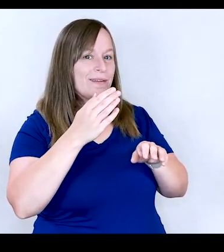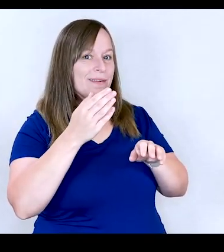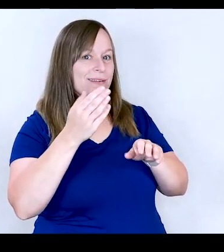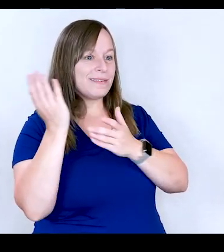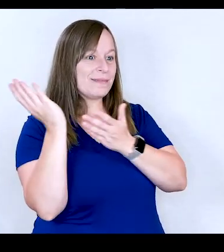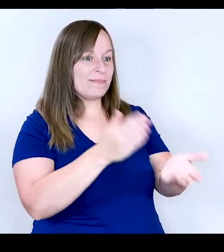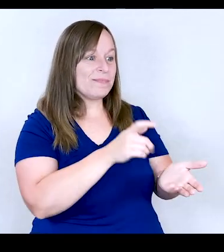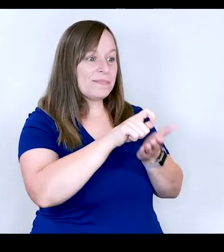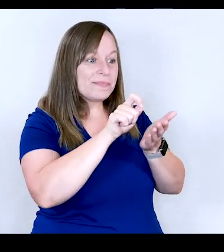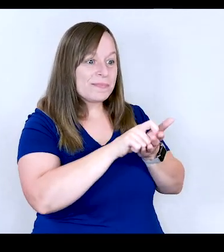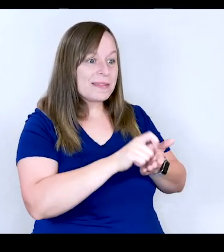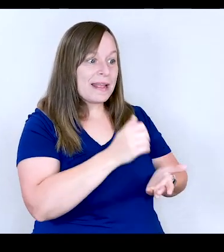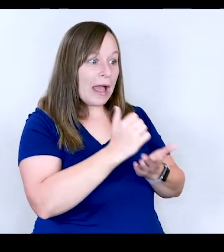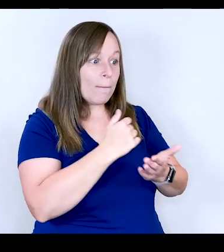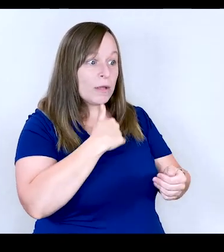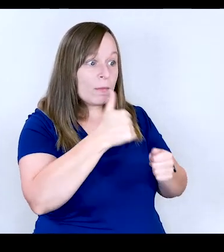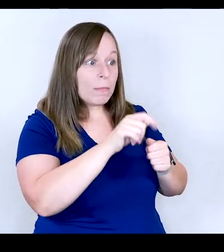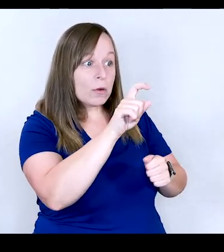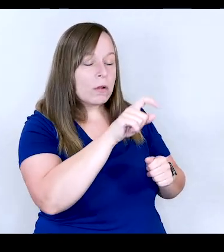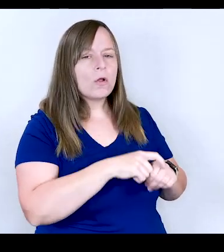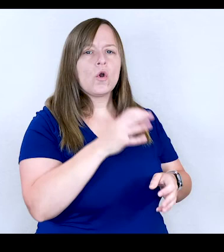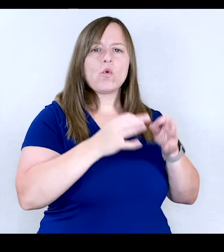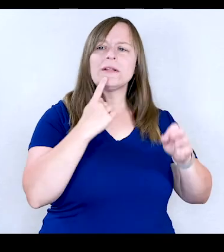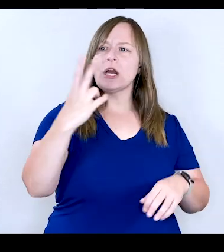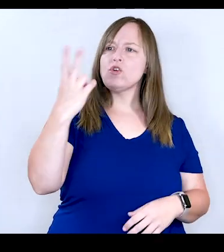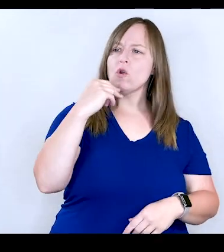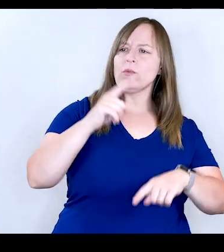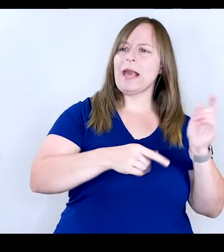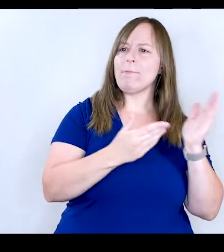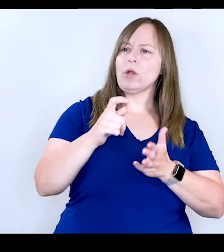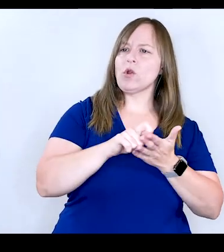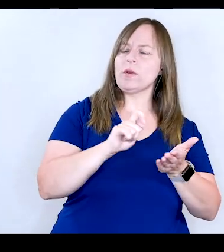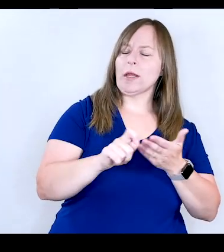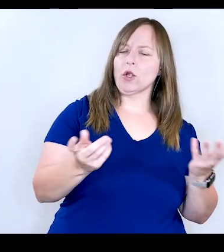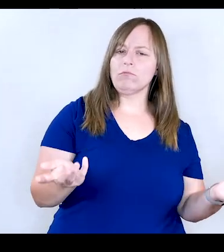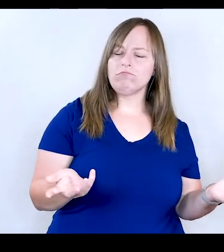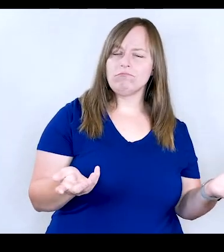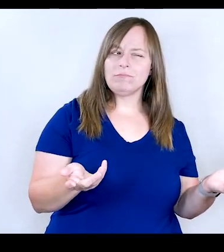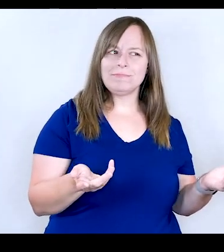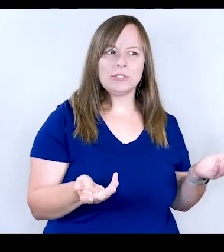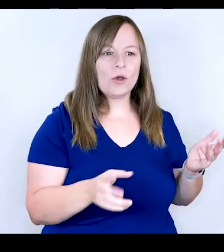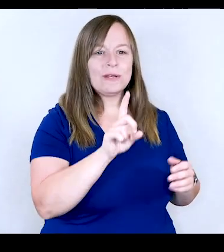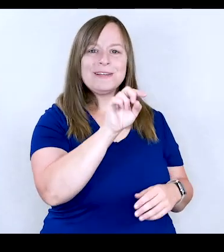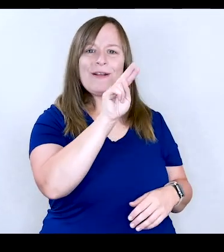to take notes to help me remember?" The court said, "No, you can't." So I know DRNY